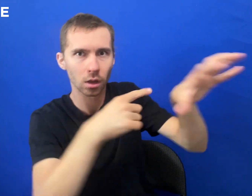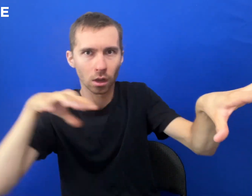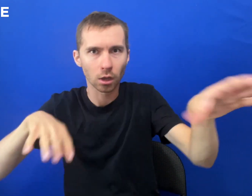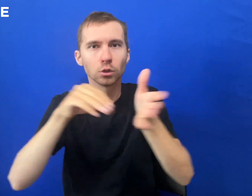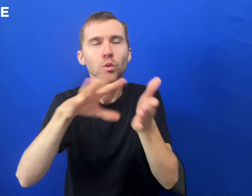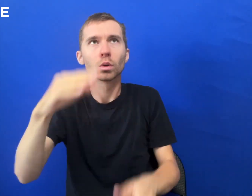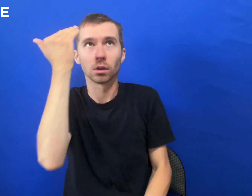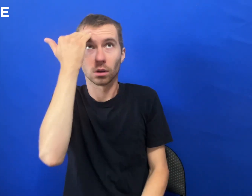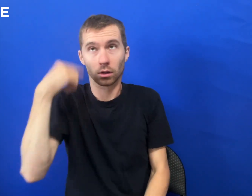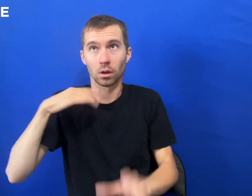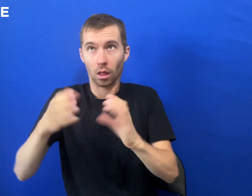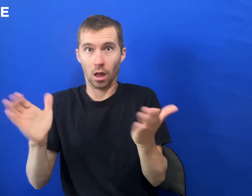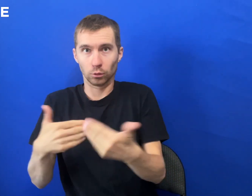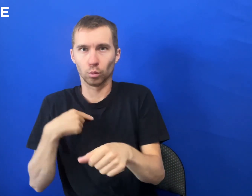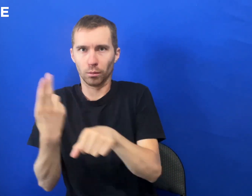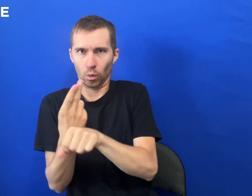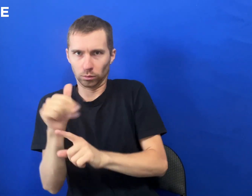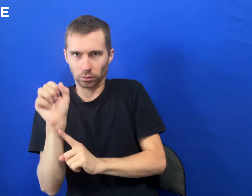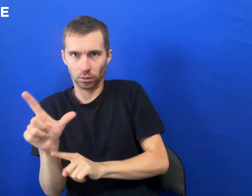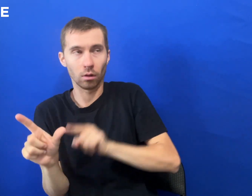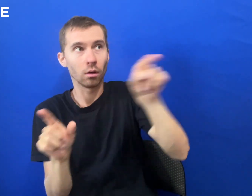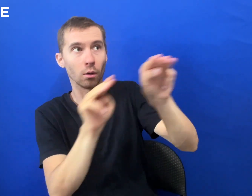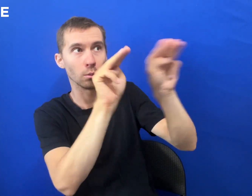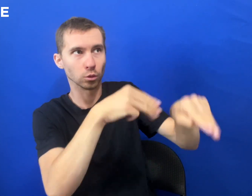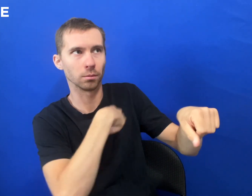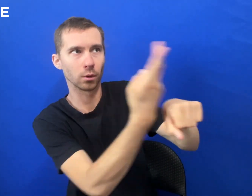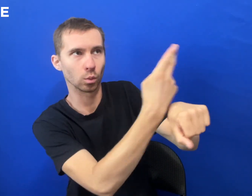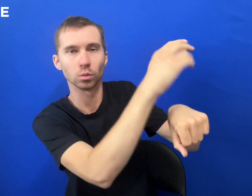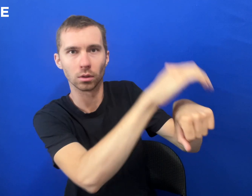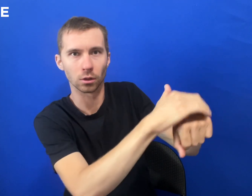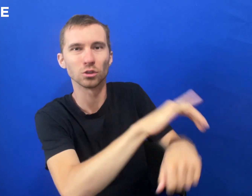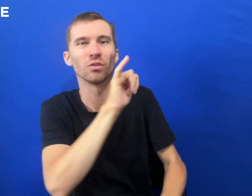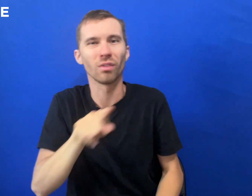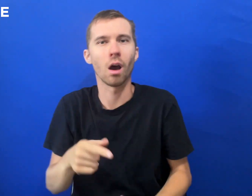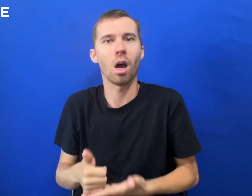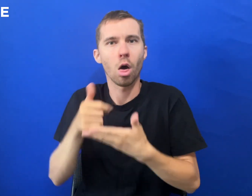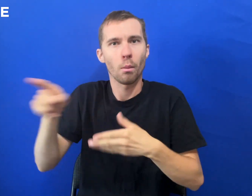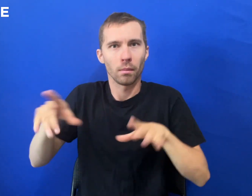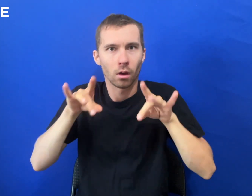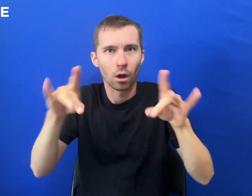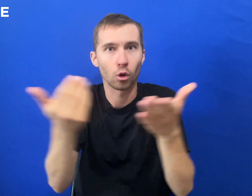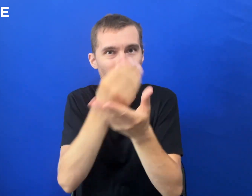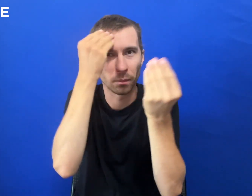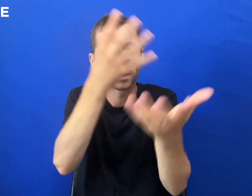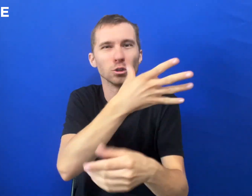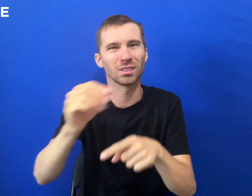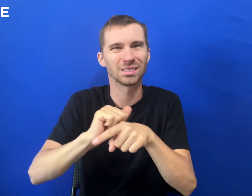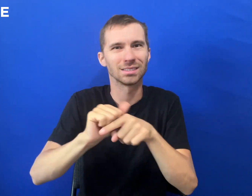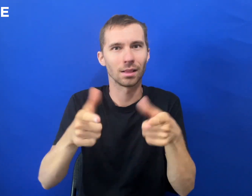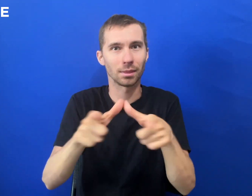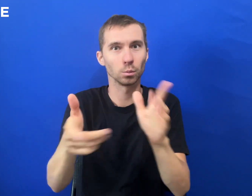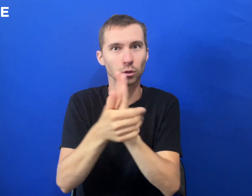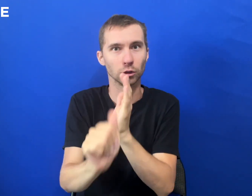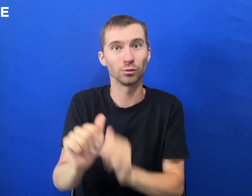So, students learn to use only ASL in the classroom and only English in the museum -- which helps them to process information and practice their language skills.